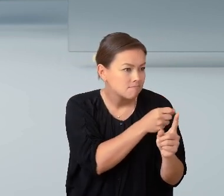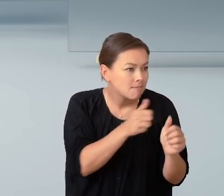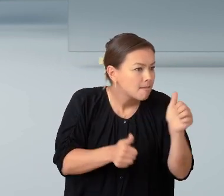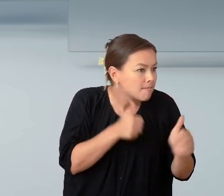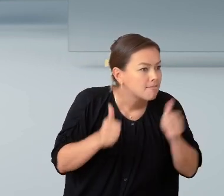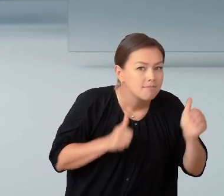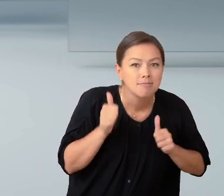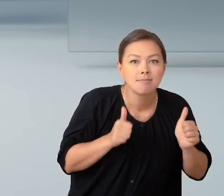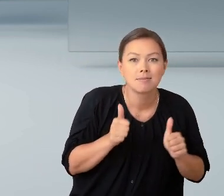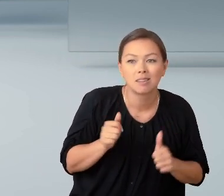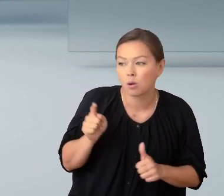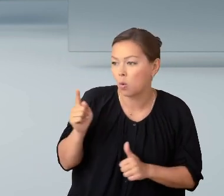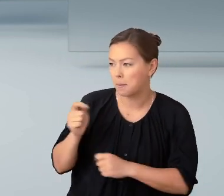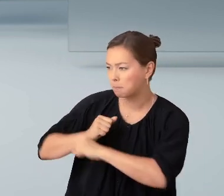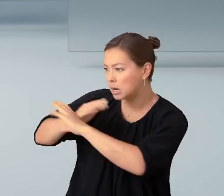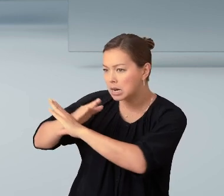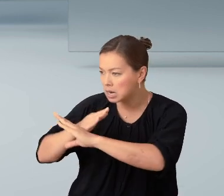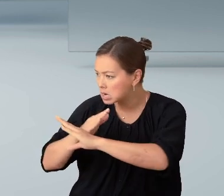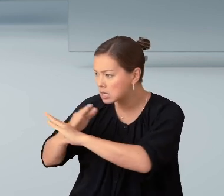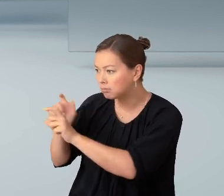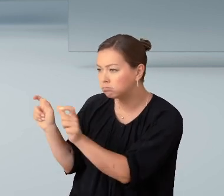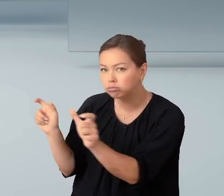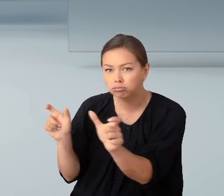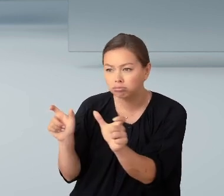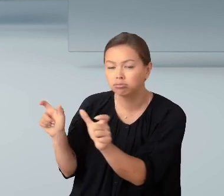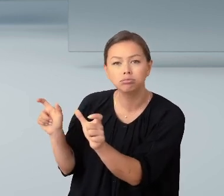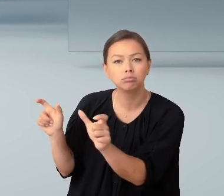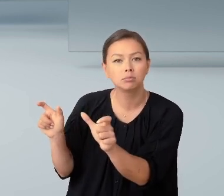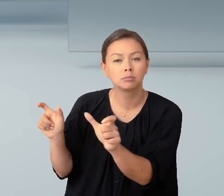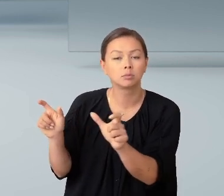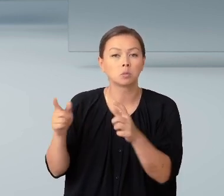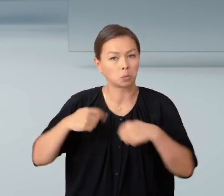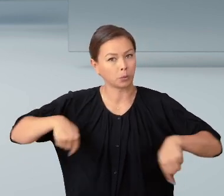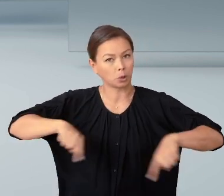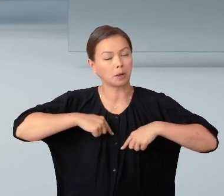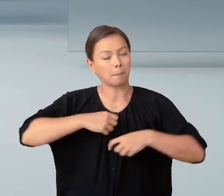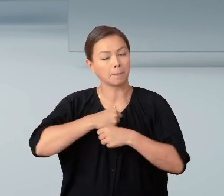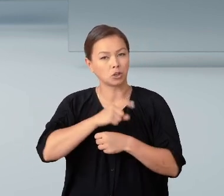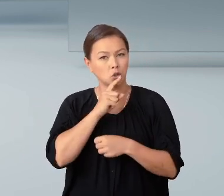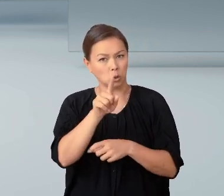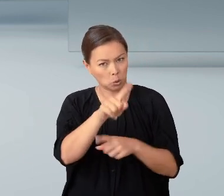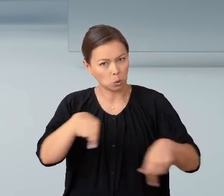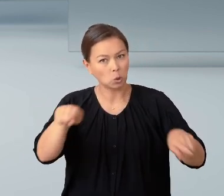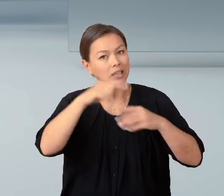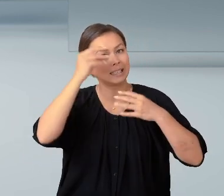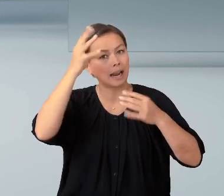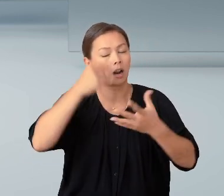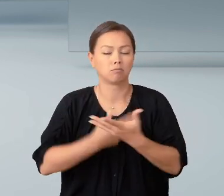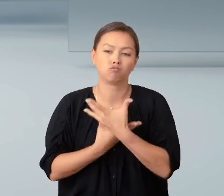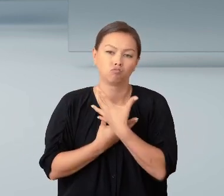trust that your data is being stored in a security source you trust. Microsoft has taken significant steps to ensure that you have